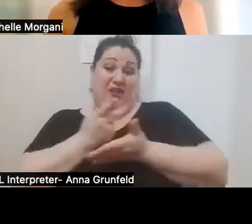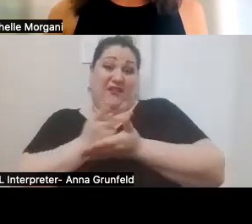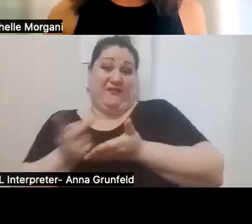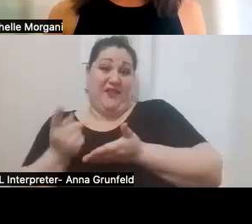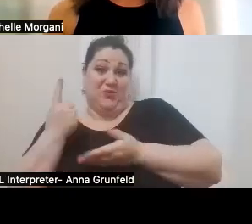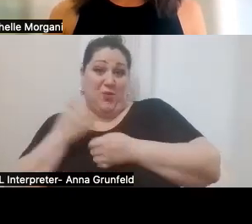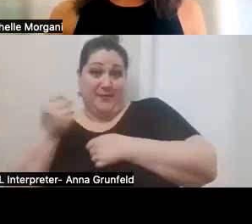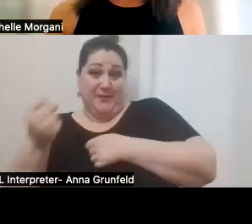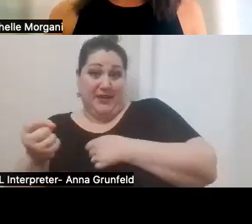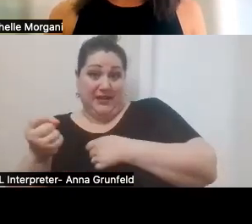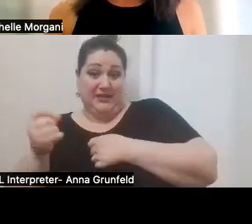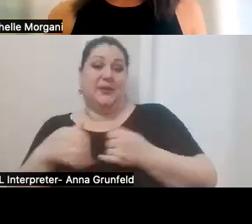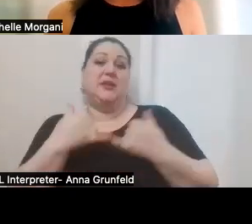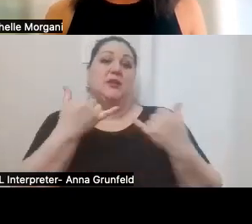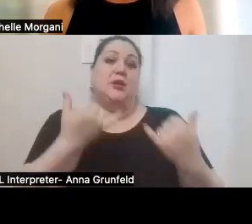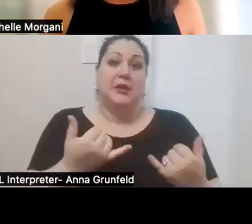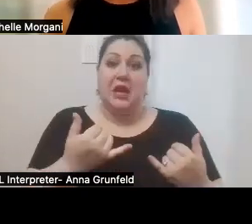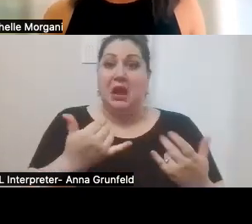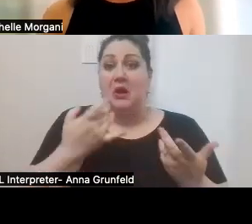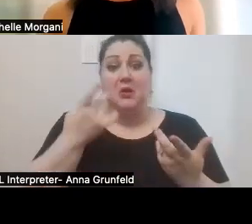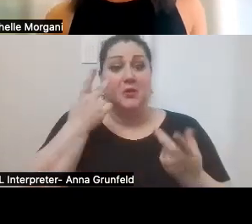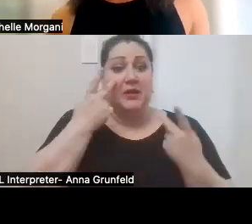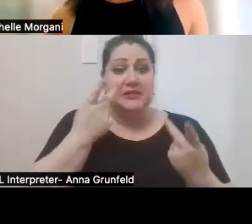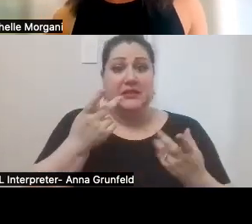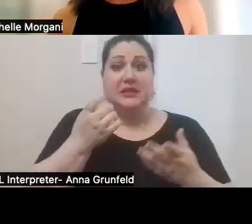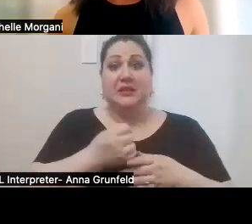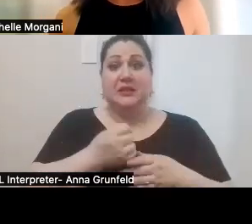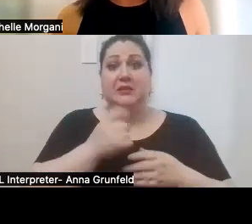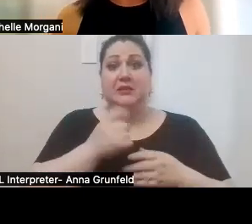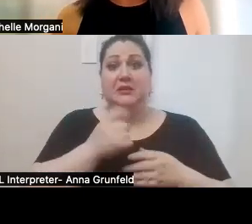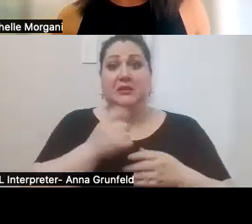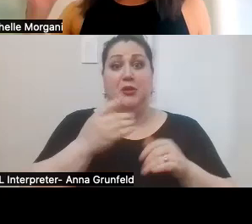So, we may be meeting students at various aspects of their education